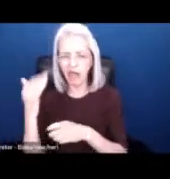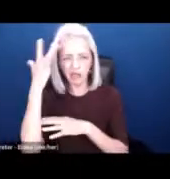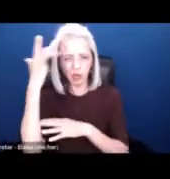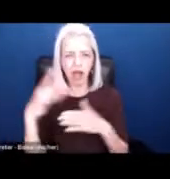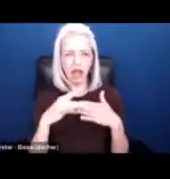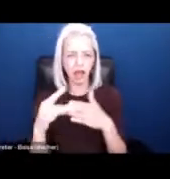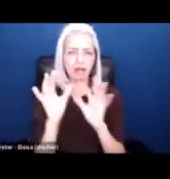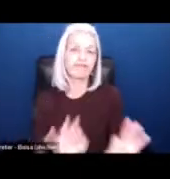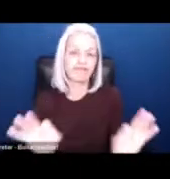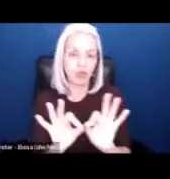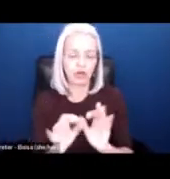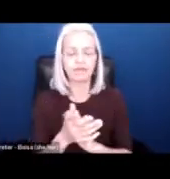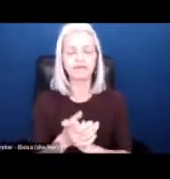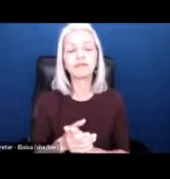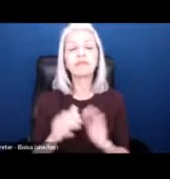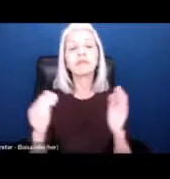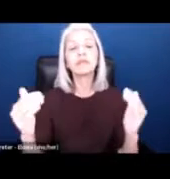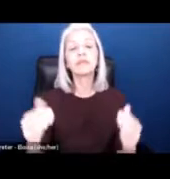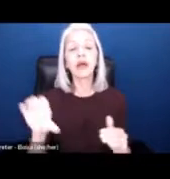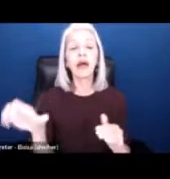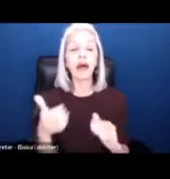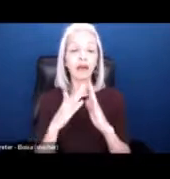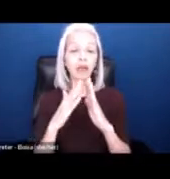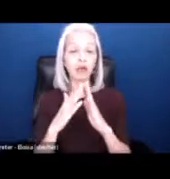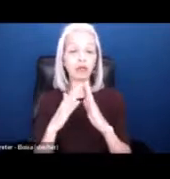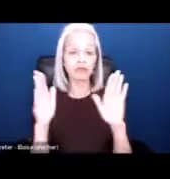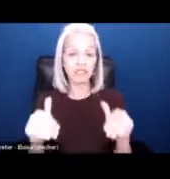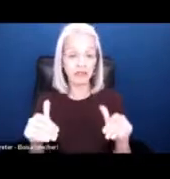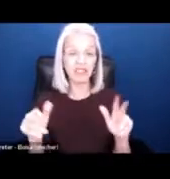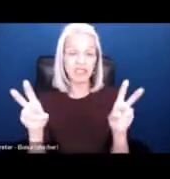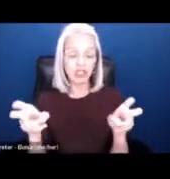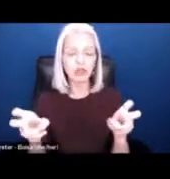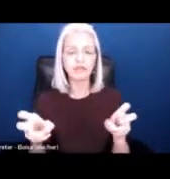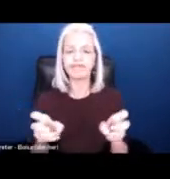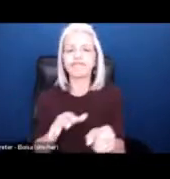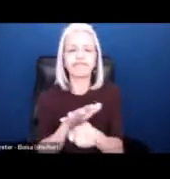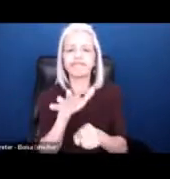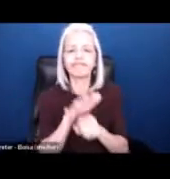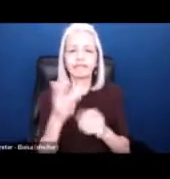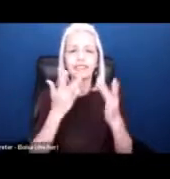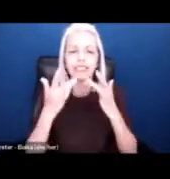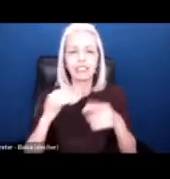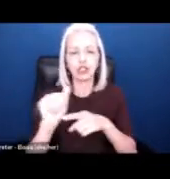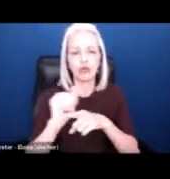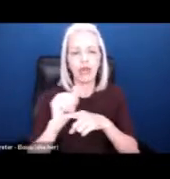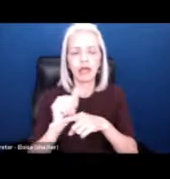Another systemic issue is a lack of training for the behavioral health workforce, and and frankly, a lack of feeling